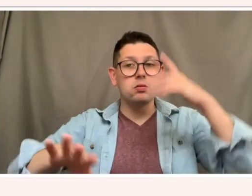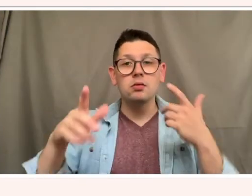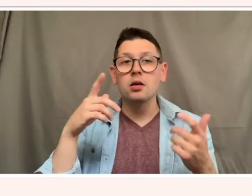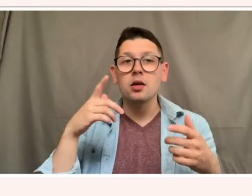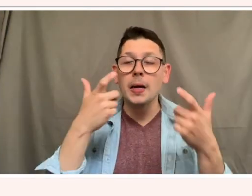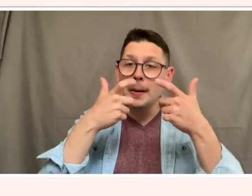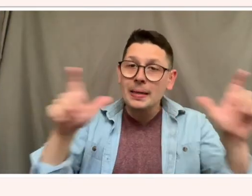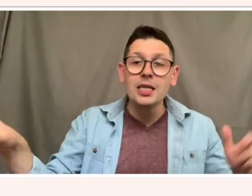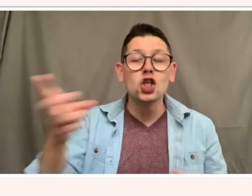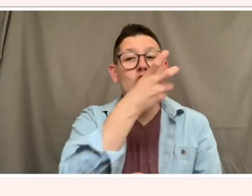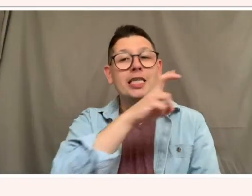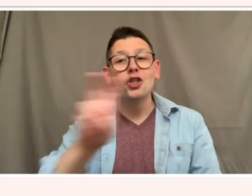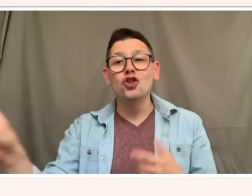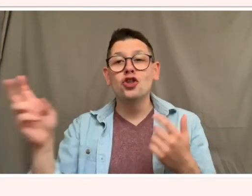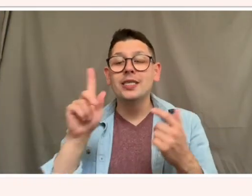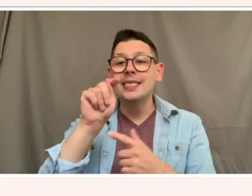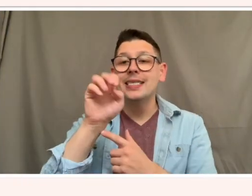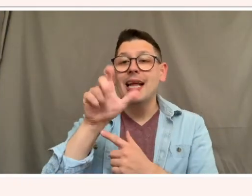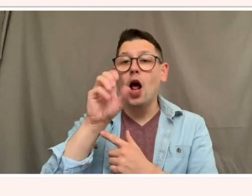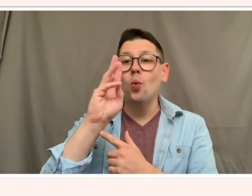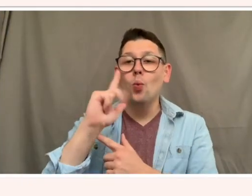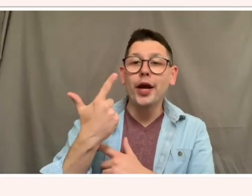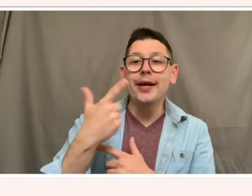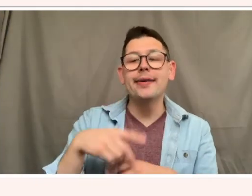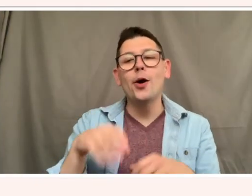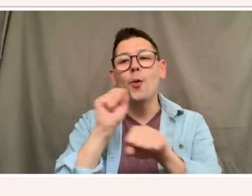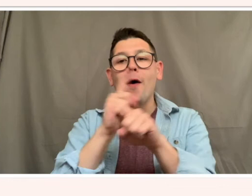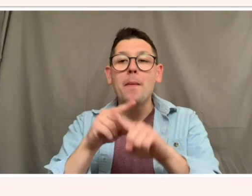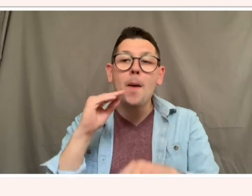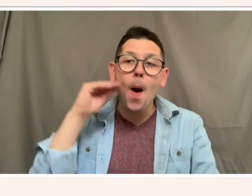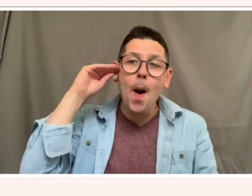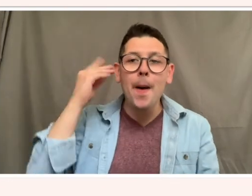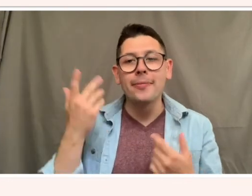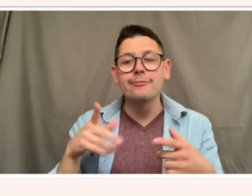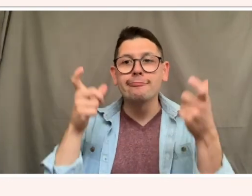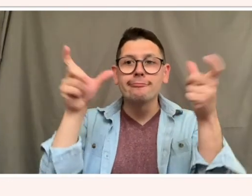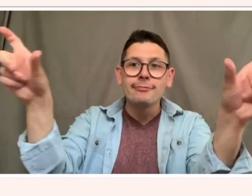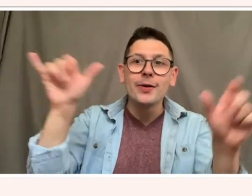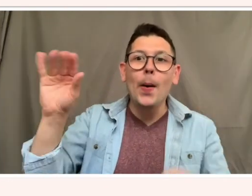Obviously all teachers had to go through a big transition to teleworking.